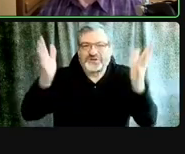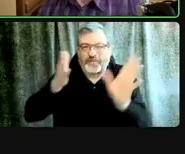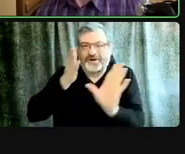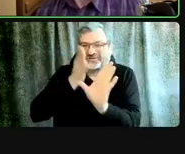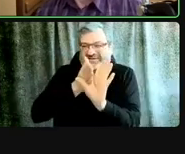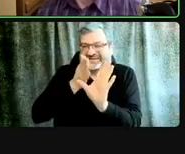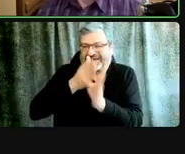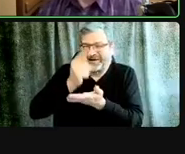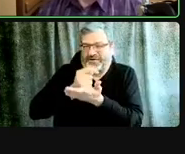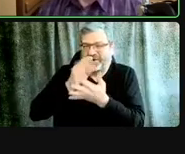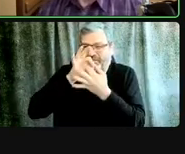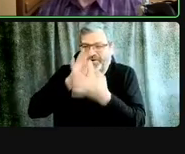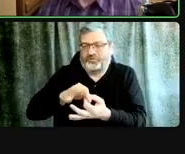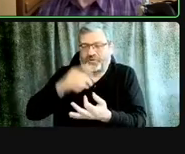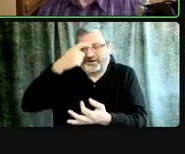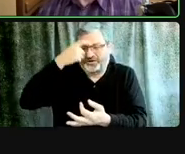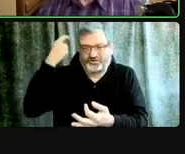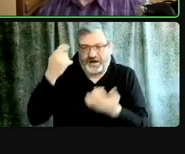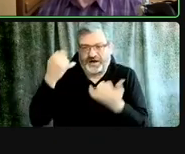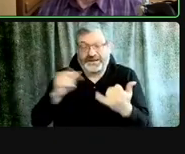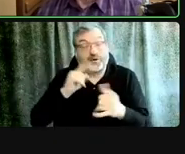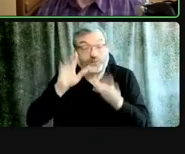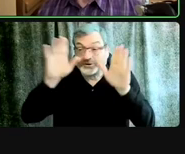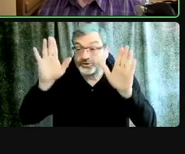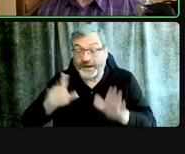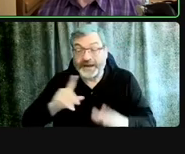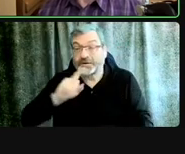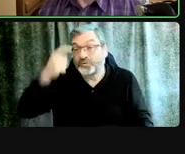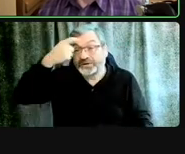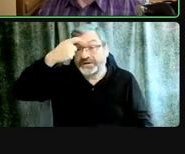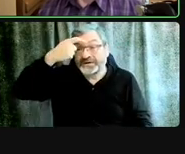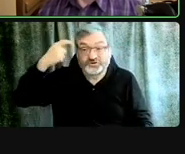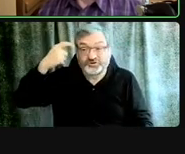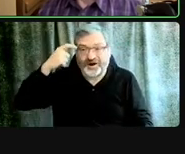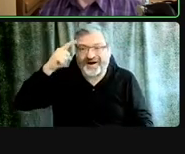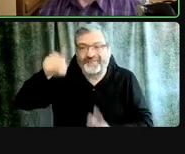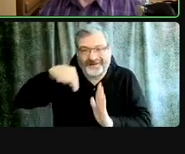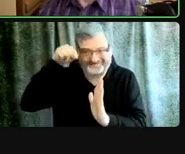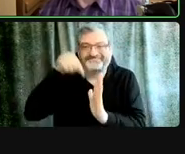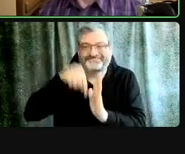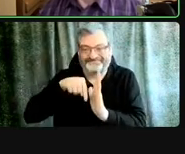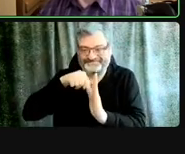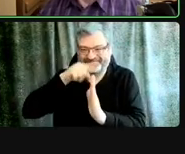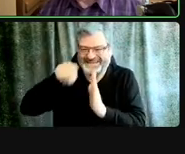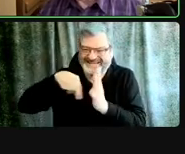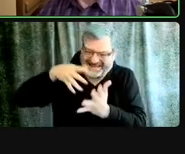now, which I think is great because trauma is the root of most things. Most of the struggle and vulnerability